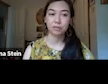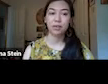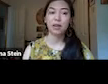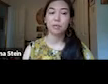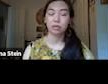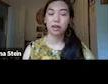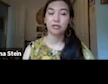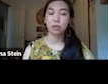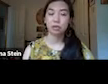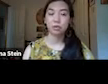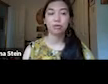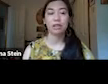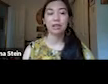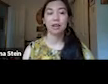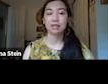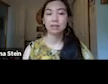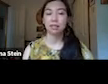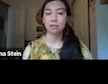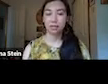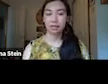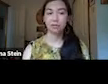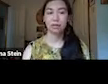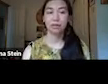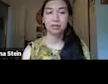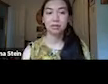more than half also agree that the arts allow them to connect with others